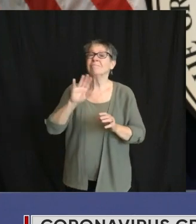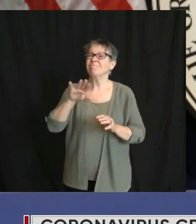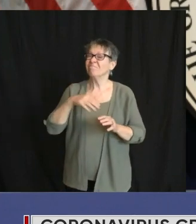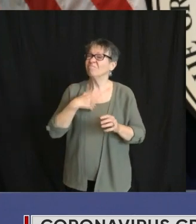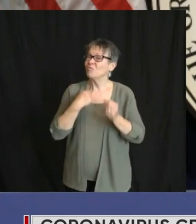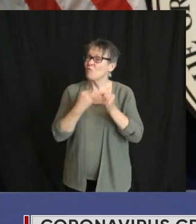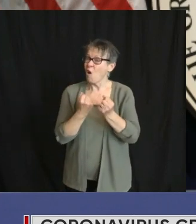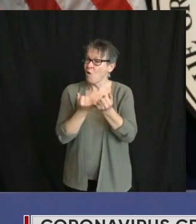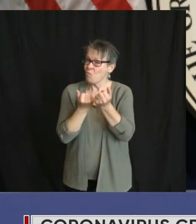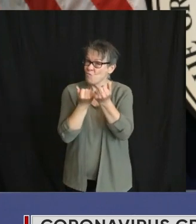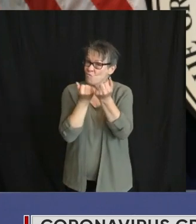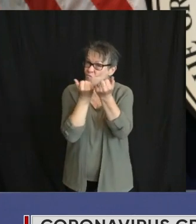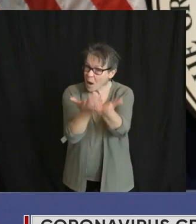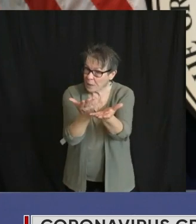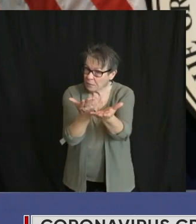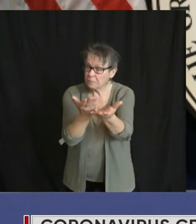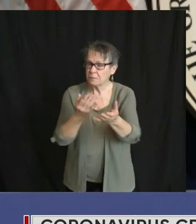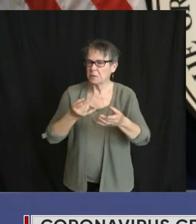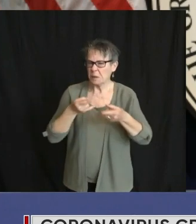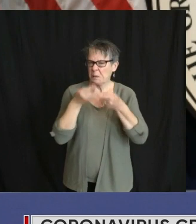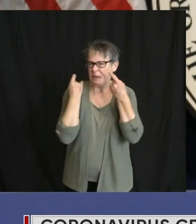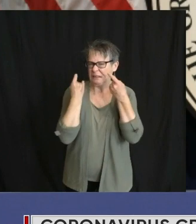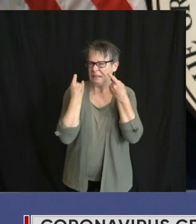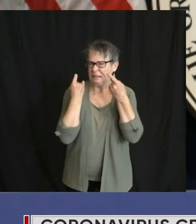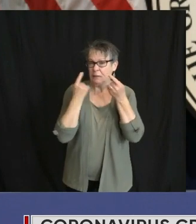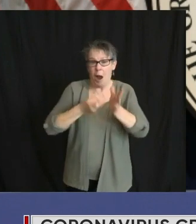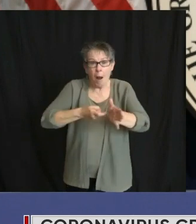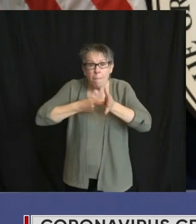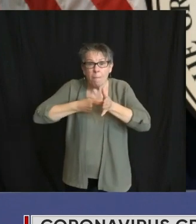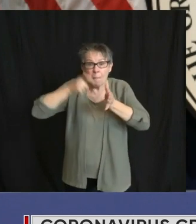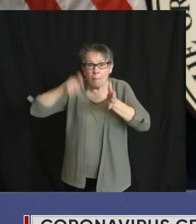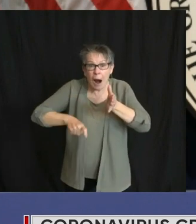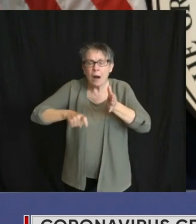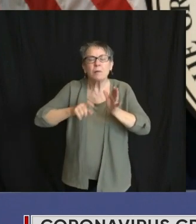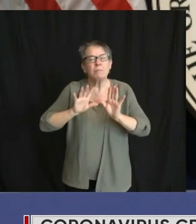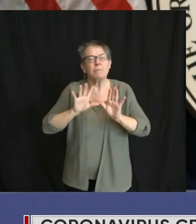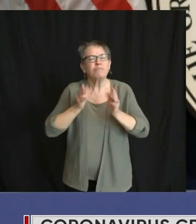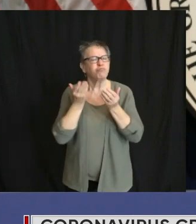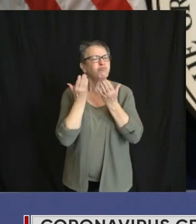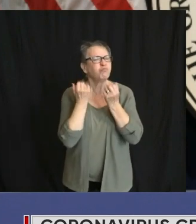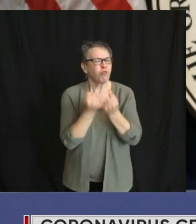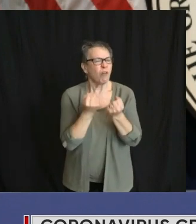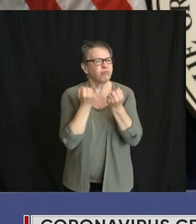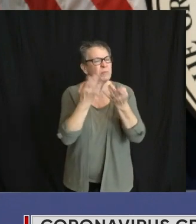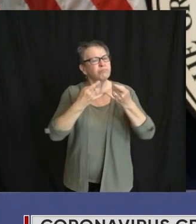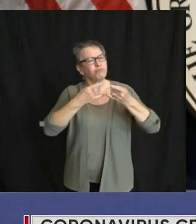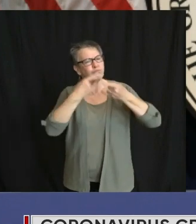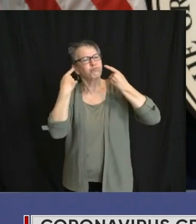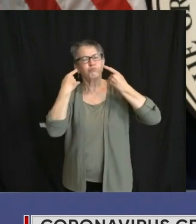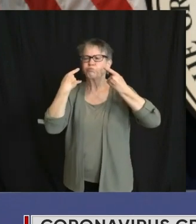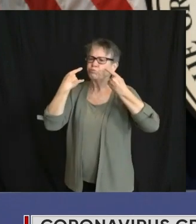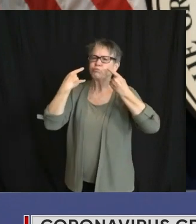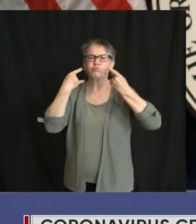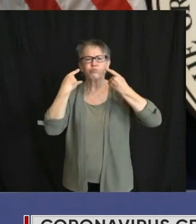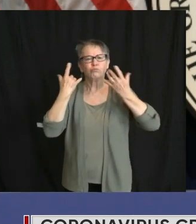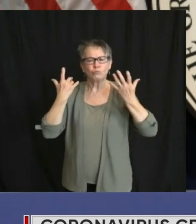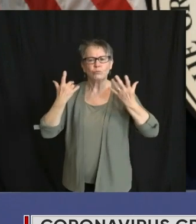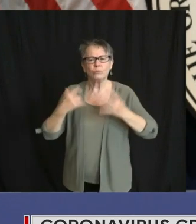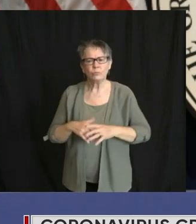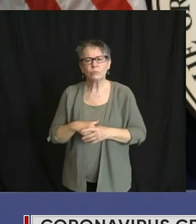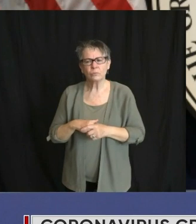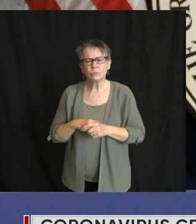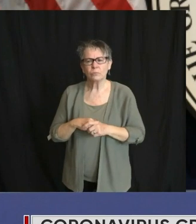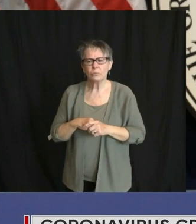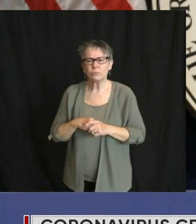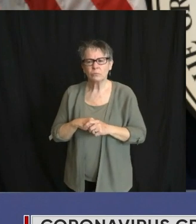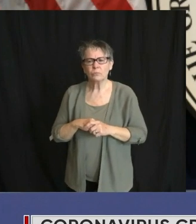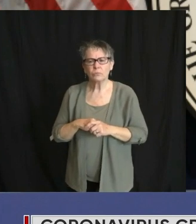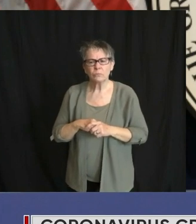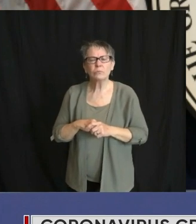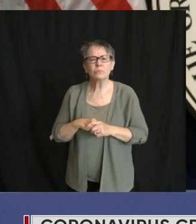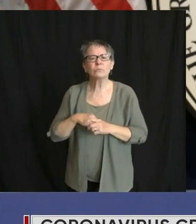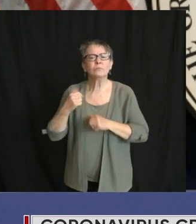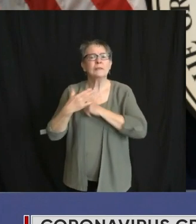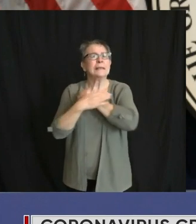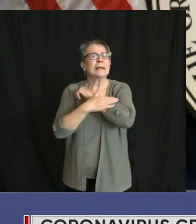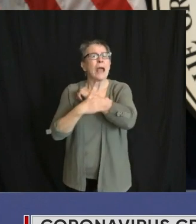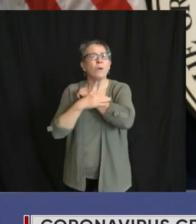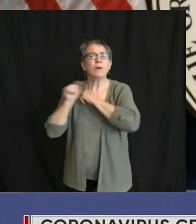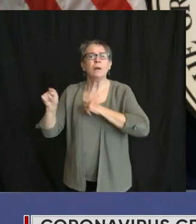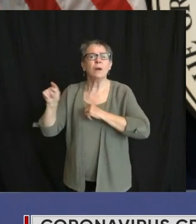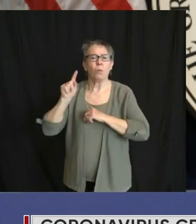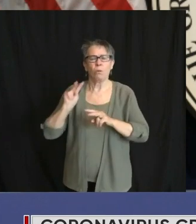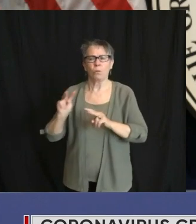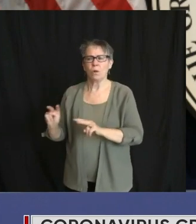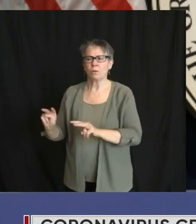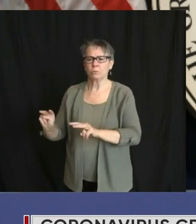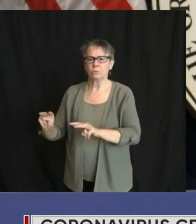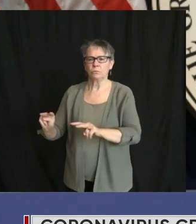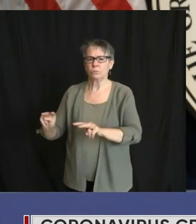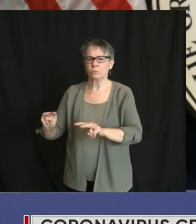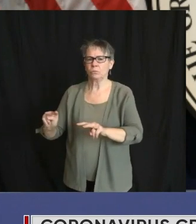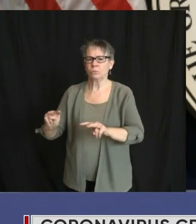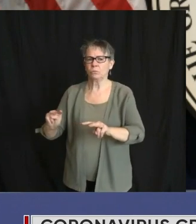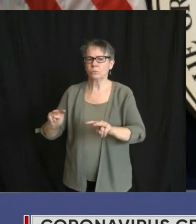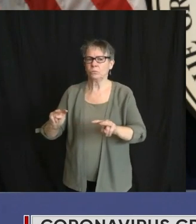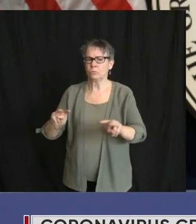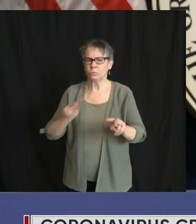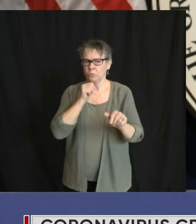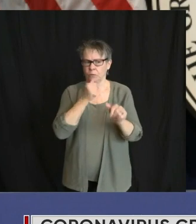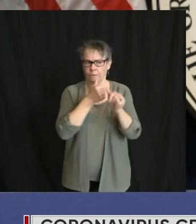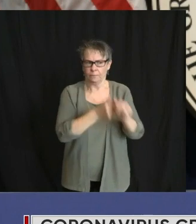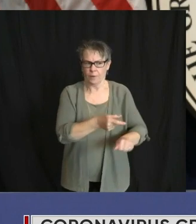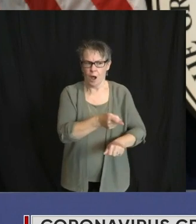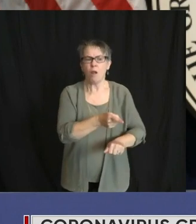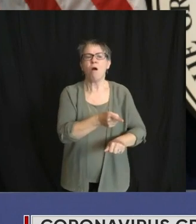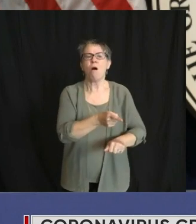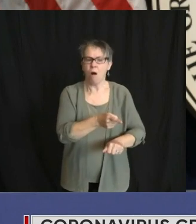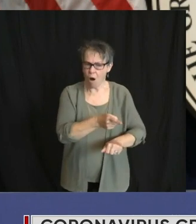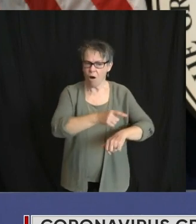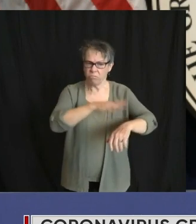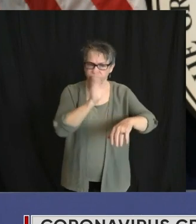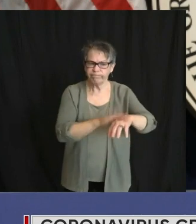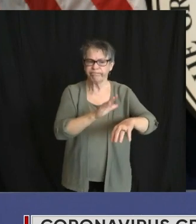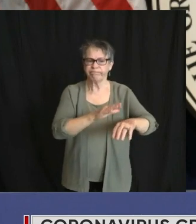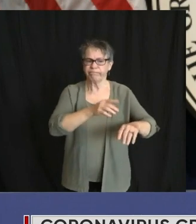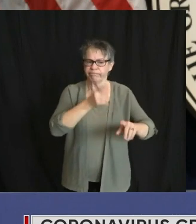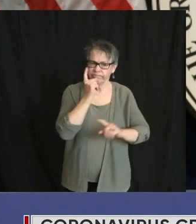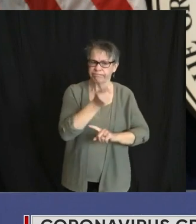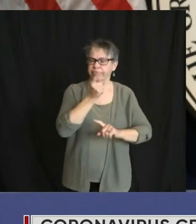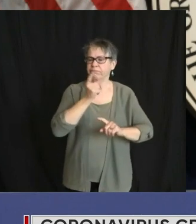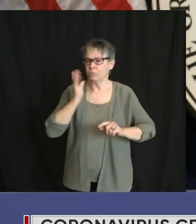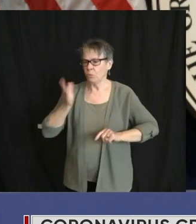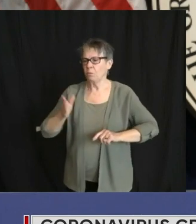HOW WILL WE ENFORCE IT?